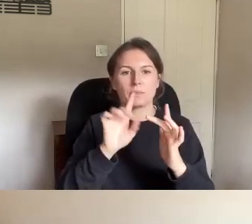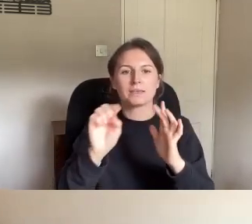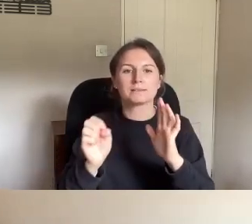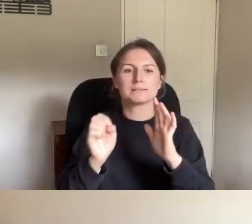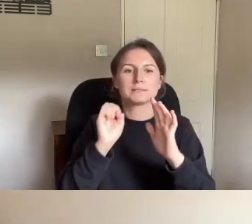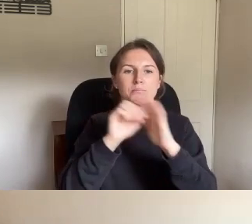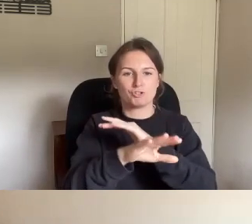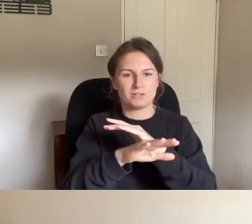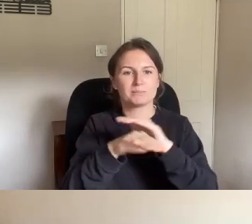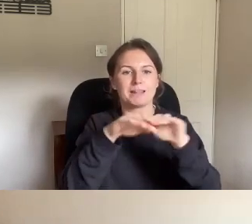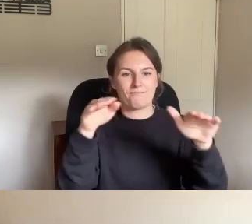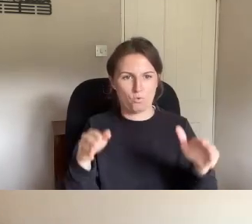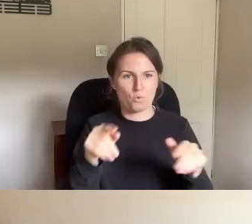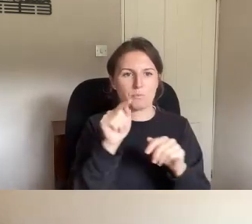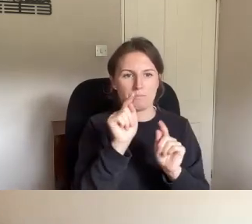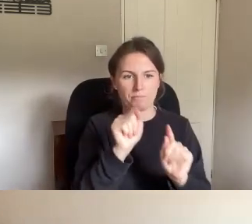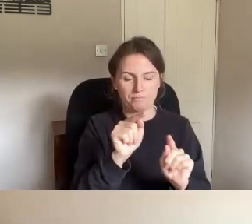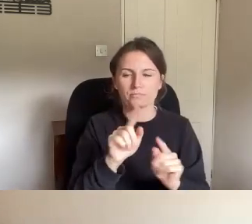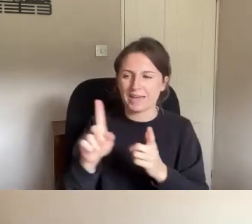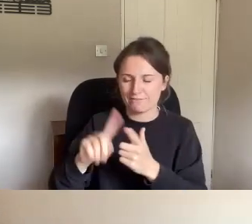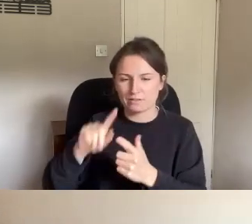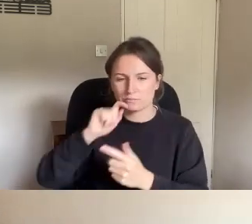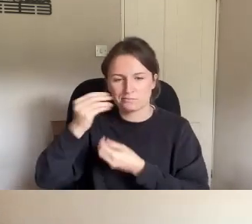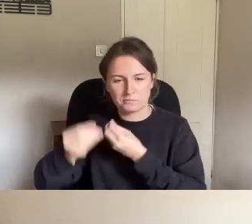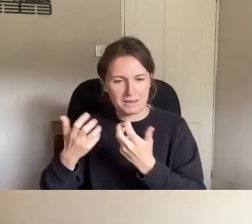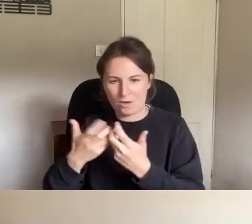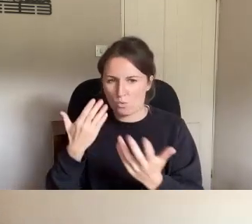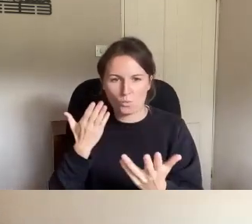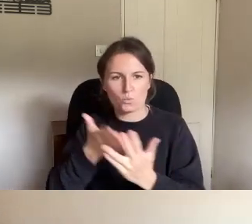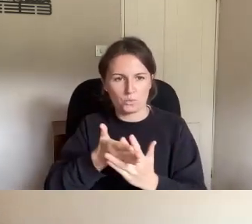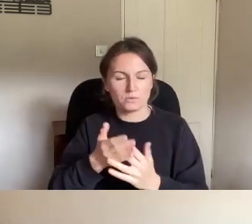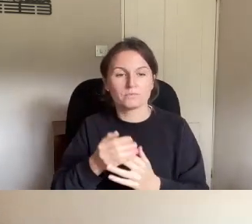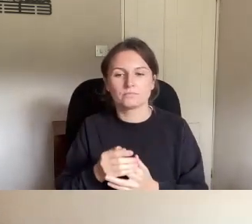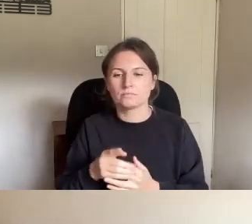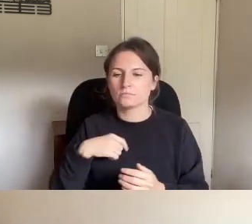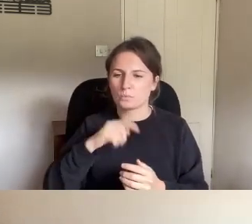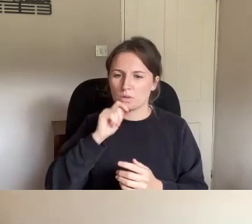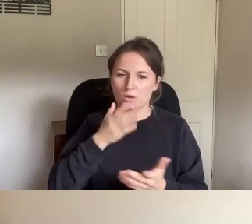about how to access all of that, but I am just going to whip through the categories and just explain what they are